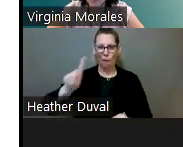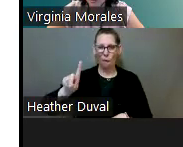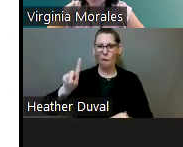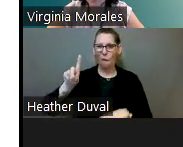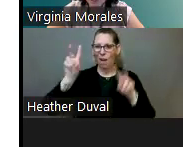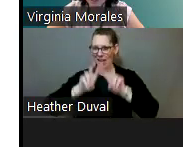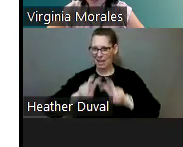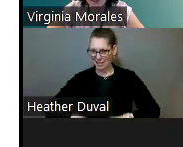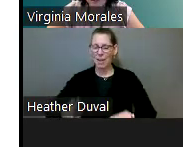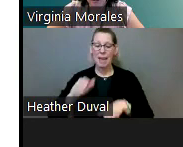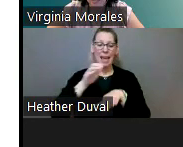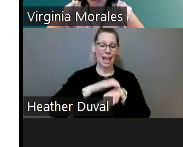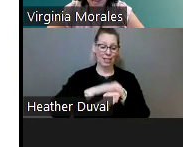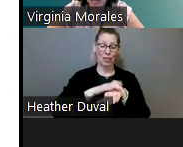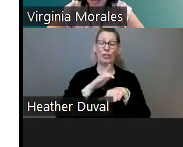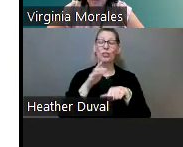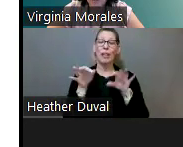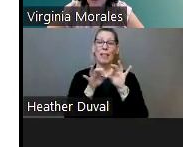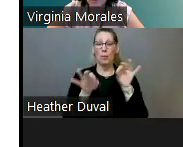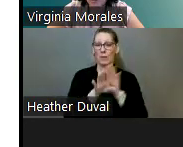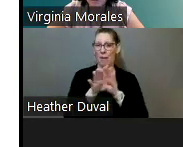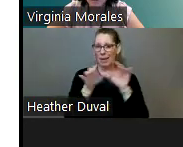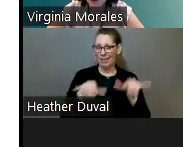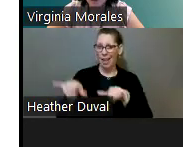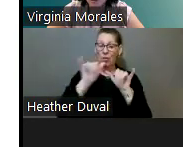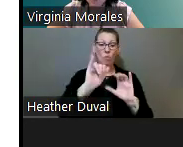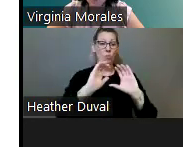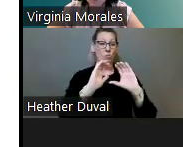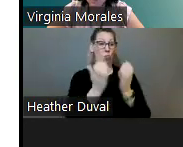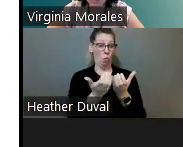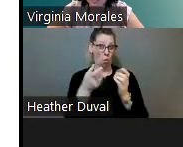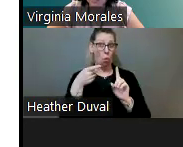language development standards; and the course is newcomers promoting success